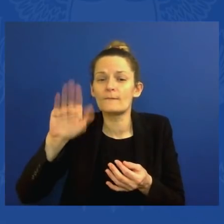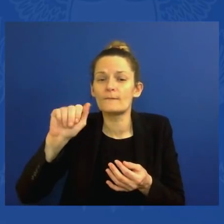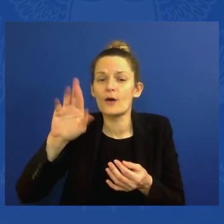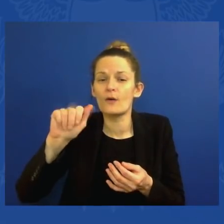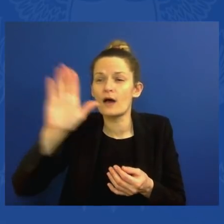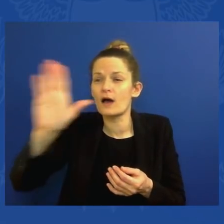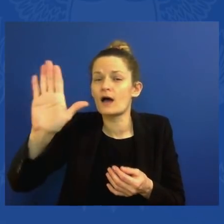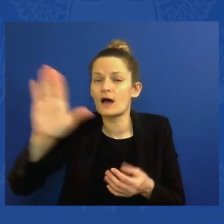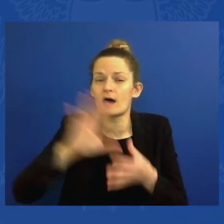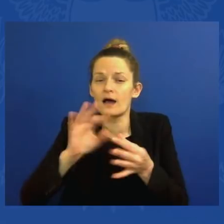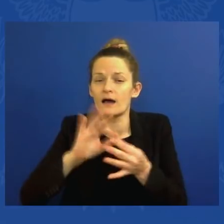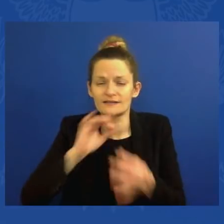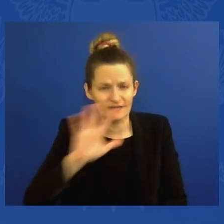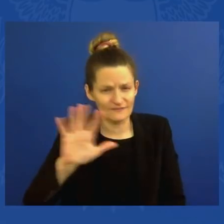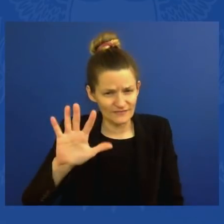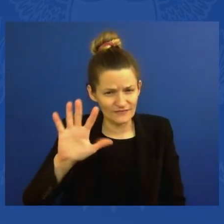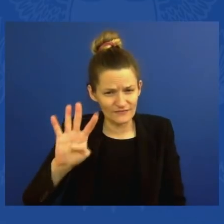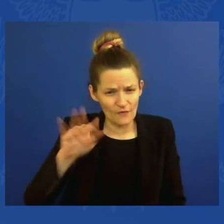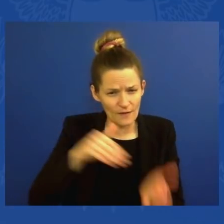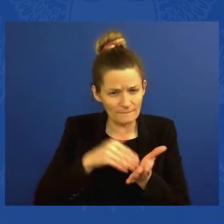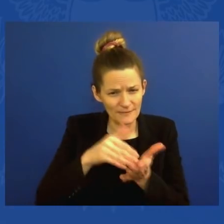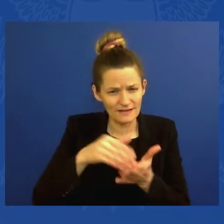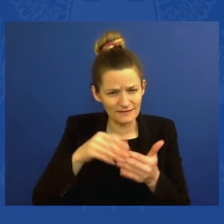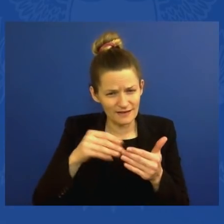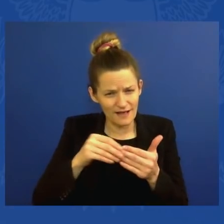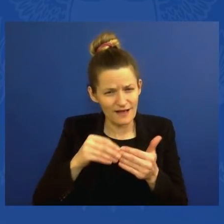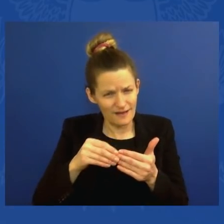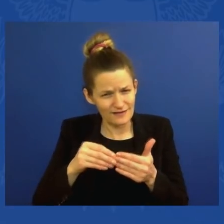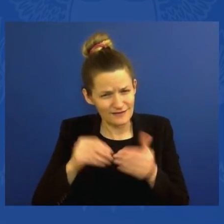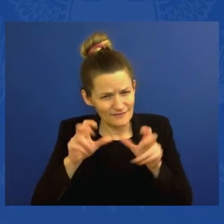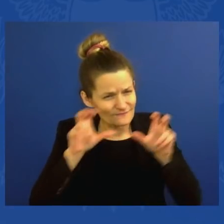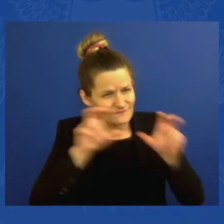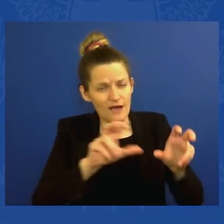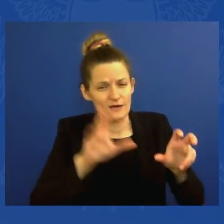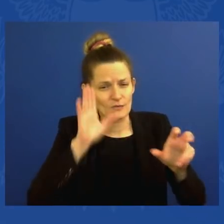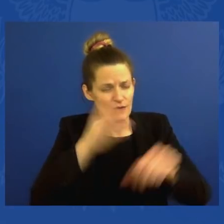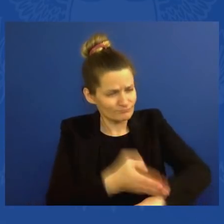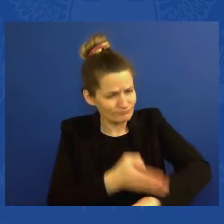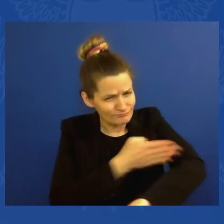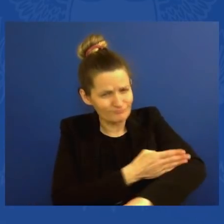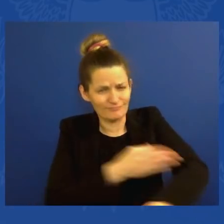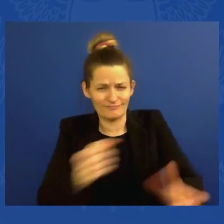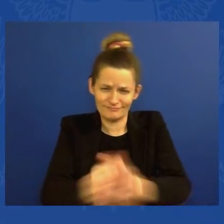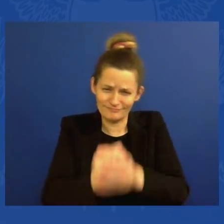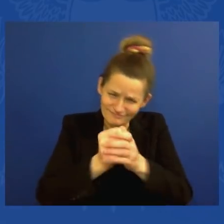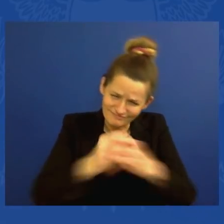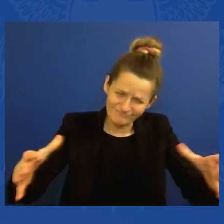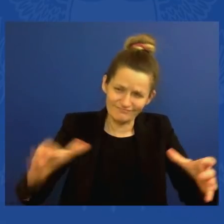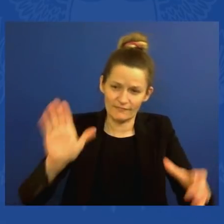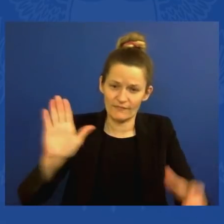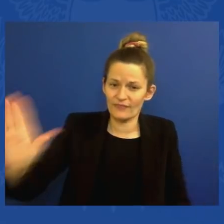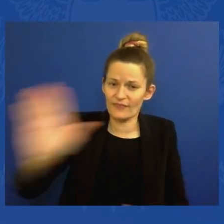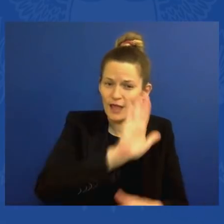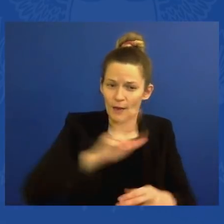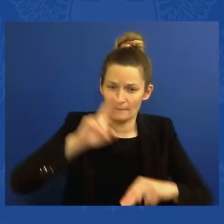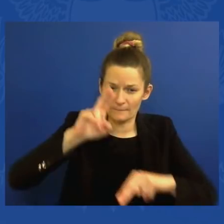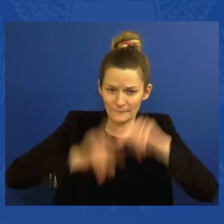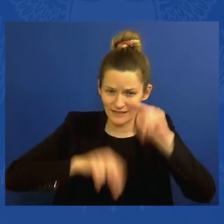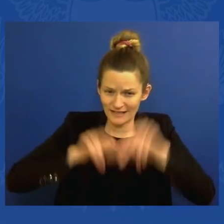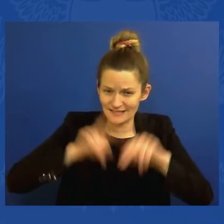those facilities in Texas and California that develop the high-tech, high-value electrical equipment that is used in electric circuitry,